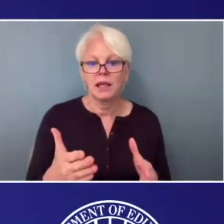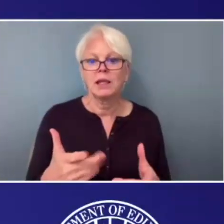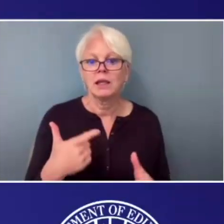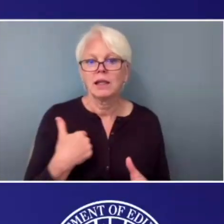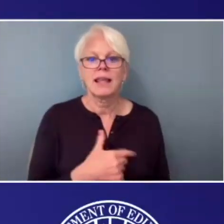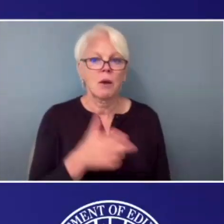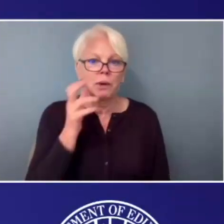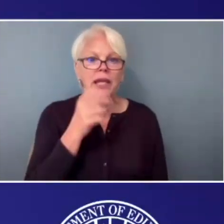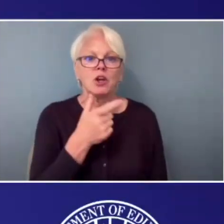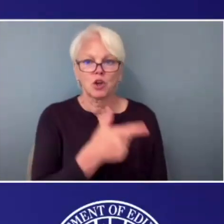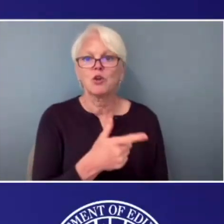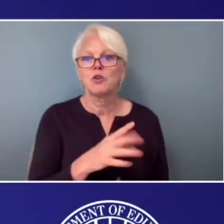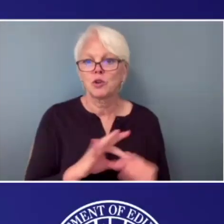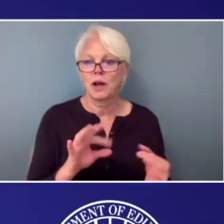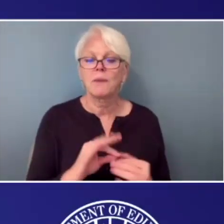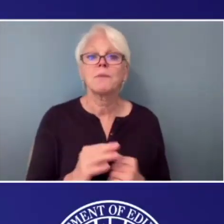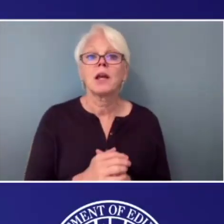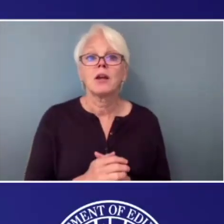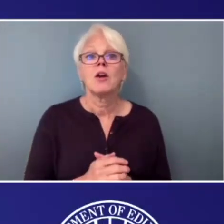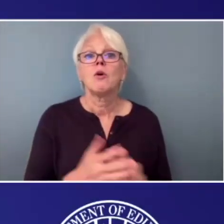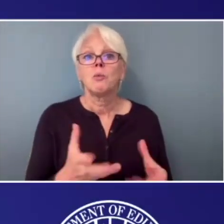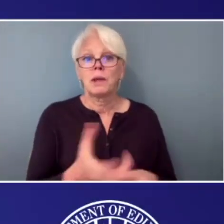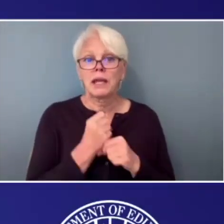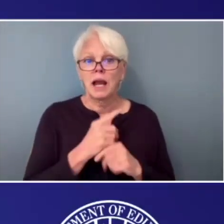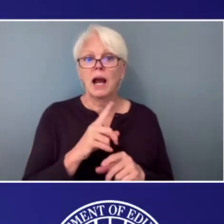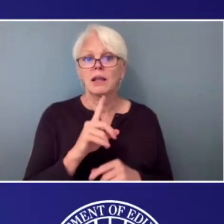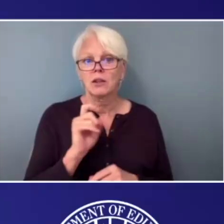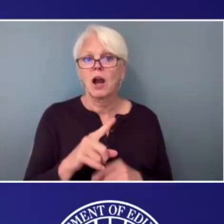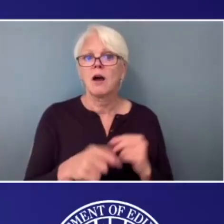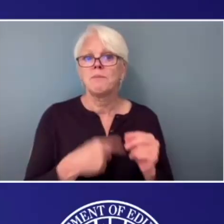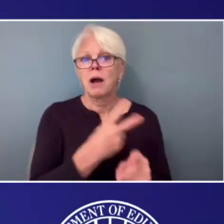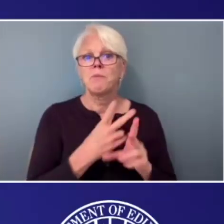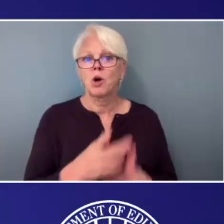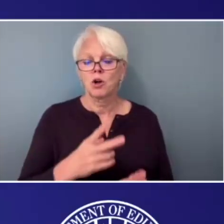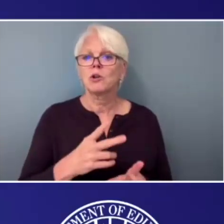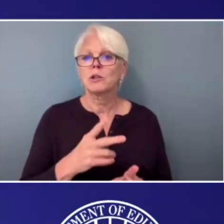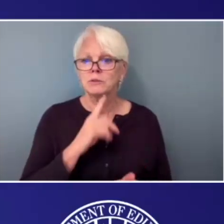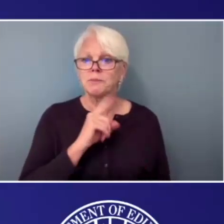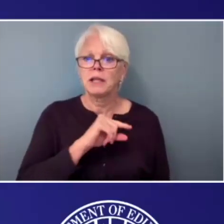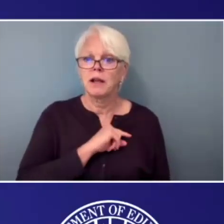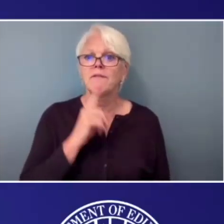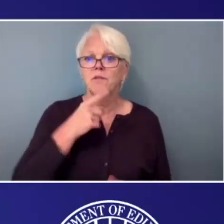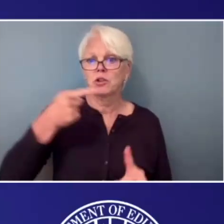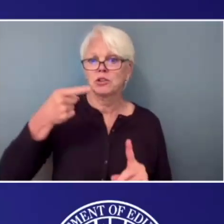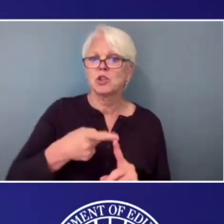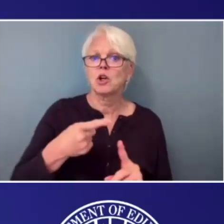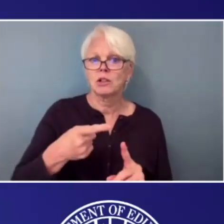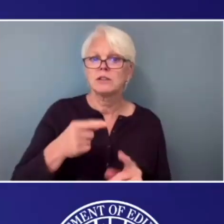We received the question about borrowers' eligibility on certain fixed repayment plans, and Linea will pull it up,